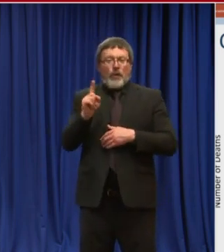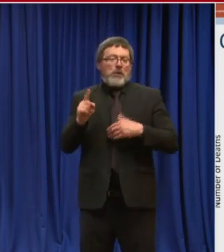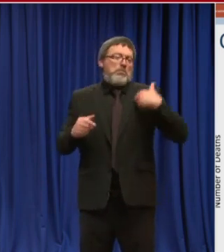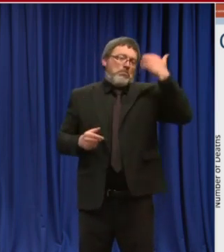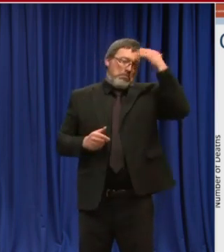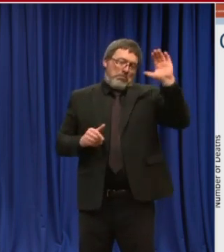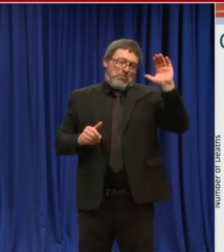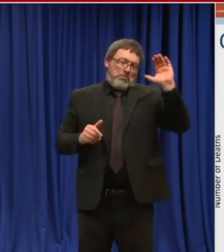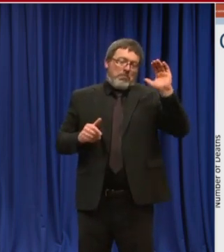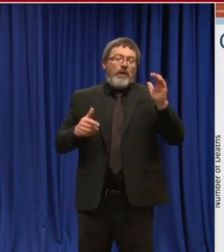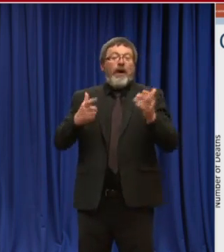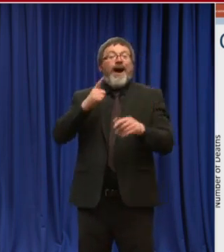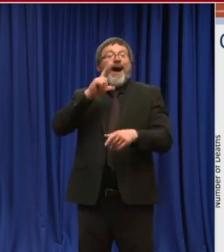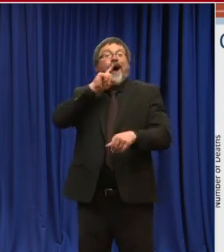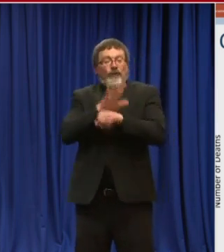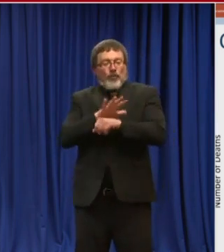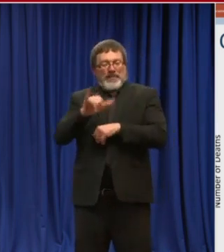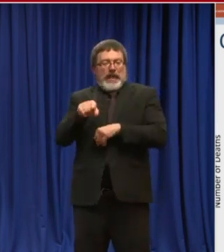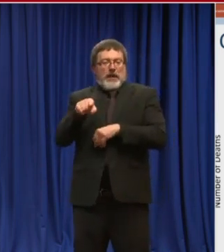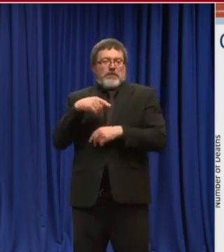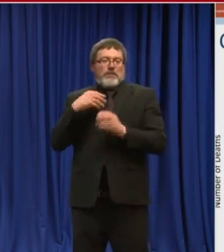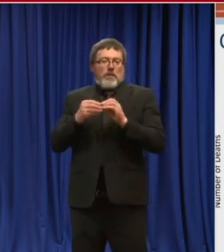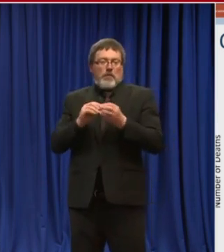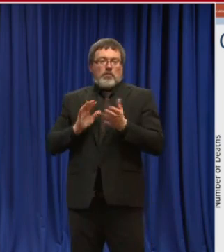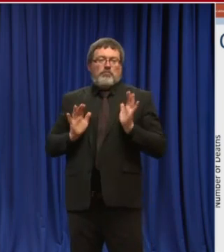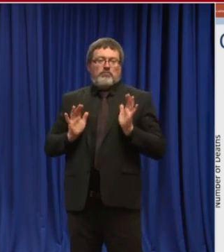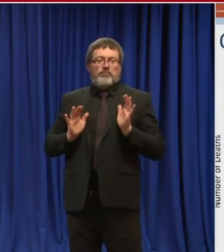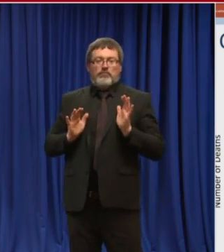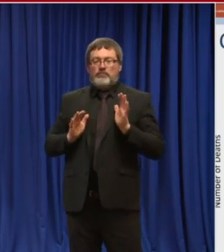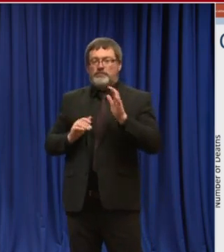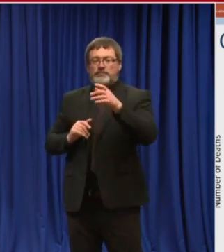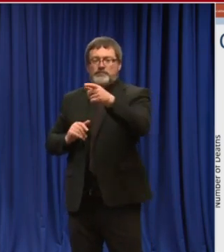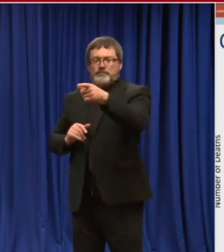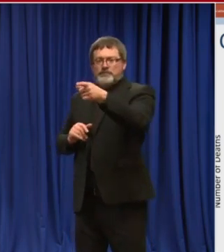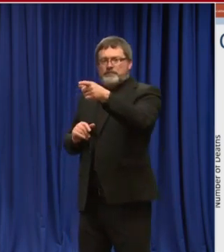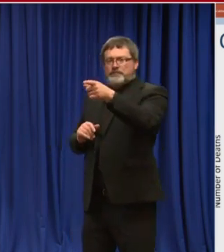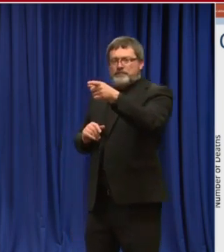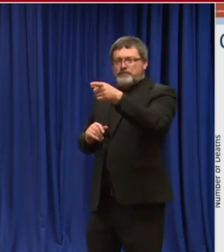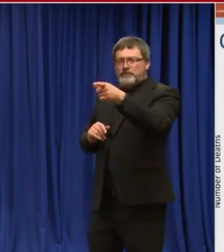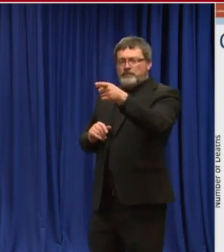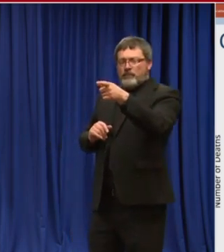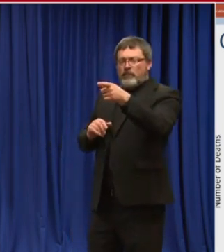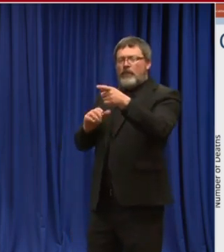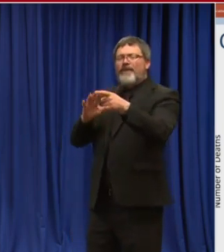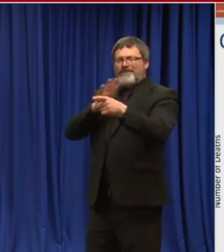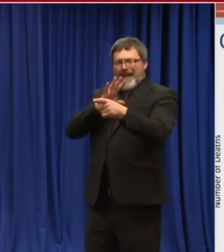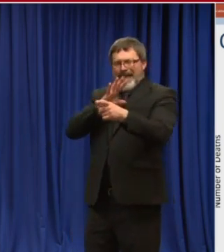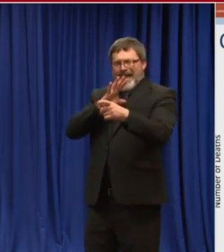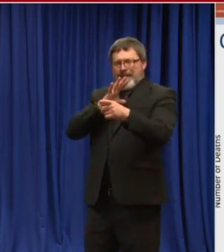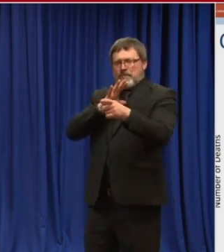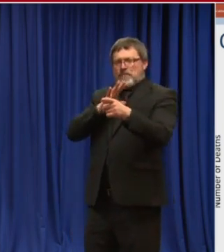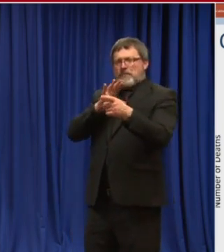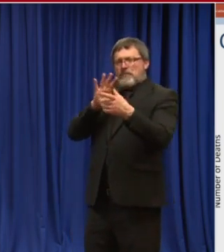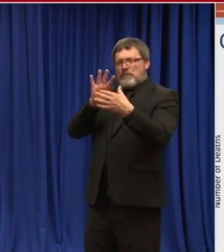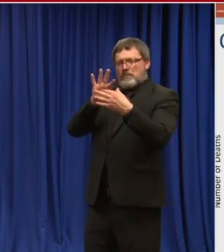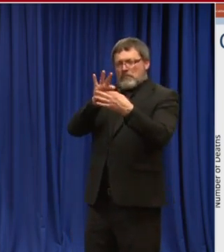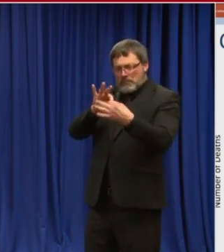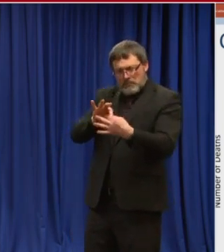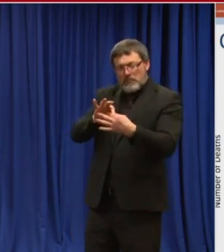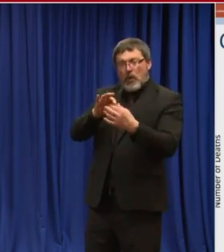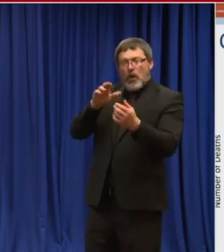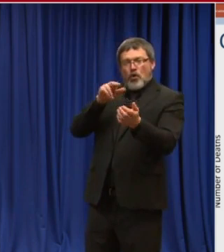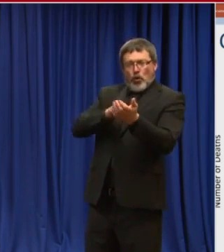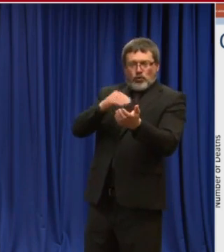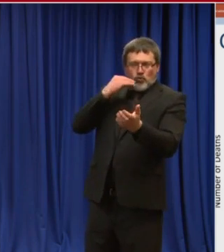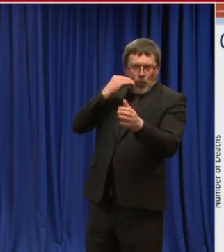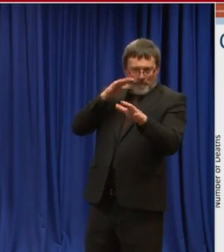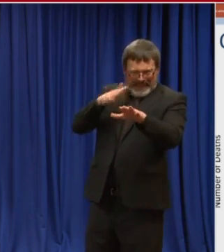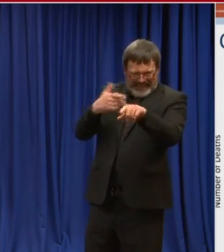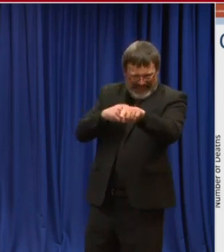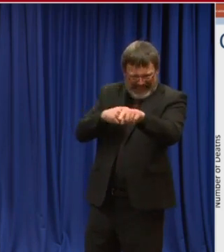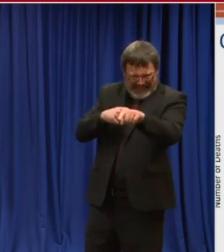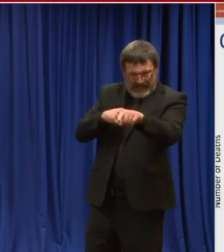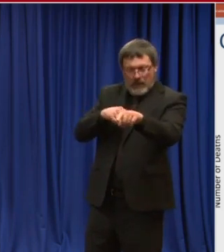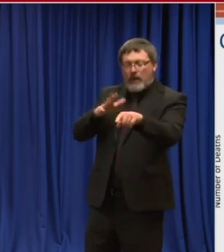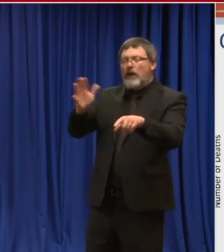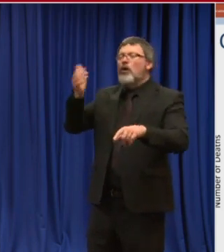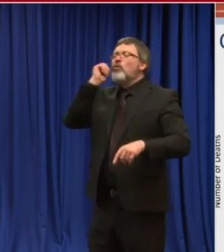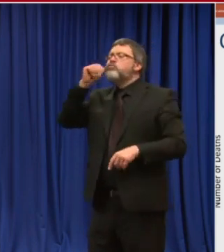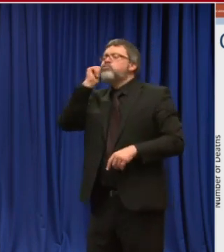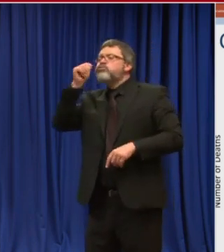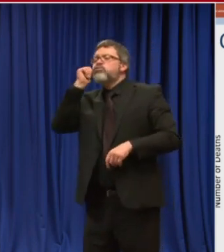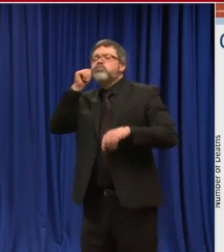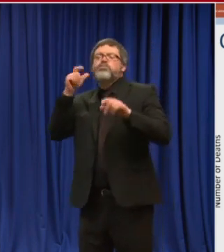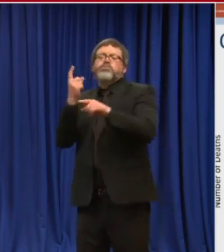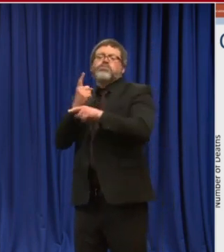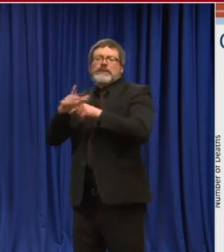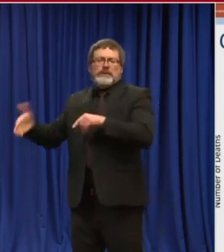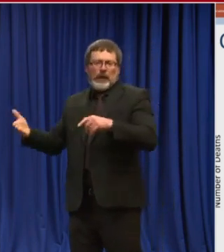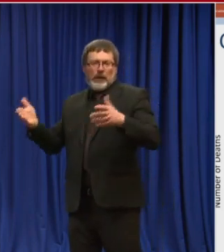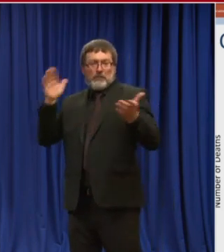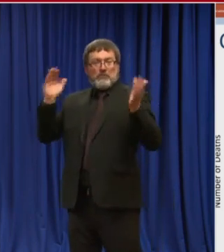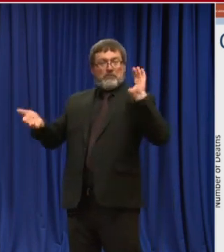I DON’T I CAN’T SPEAK TO SPECIFICS AND I DON’T ACTUALLY KNOW SO THE NON FACILITY CARE DEATH NEARLY.